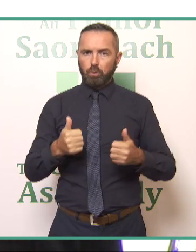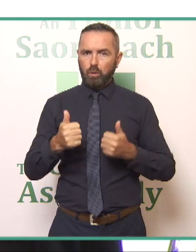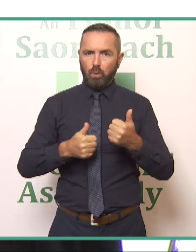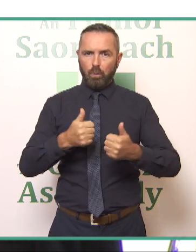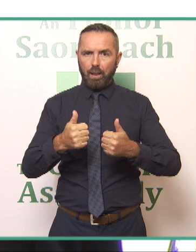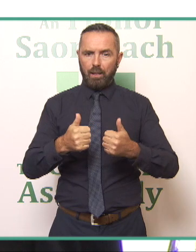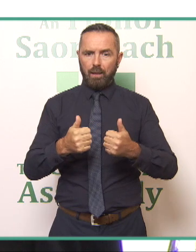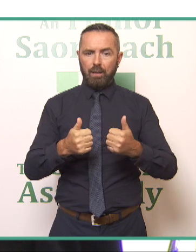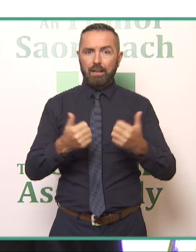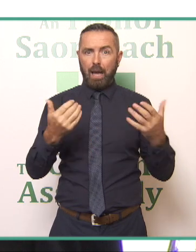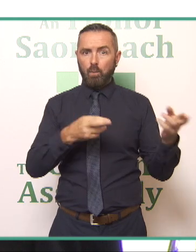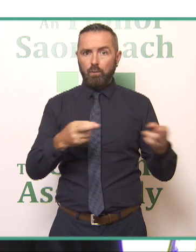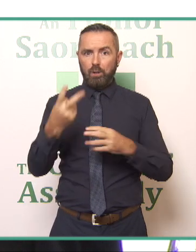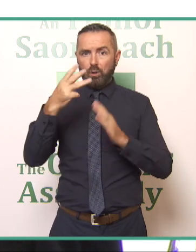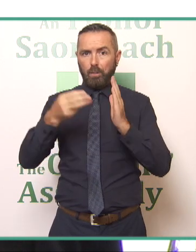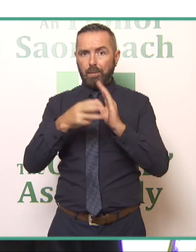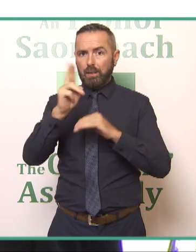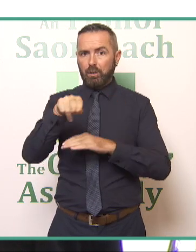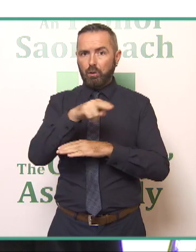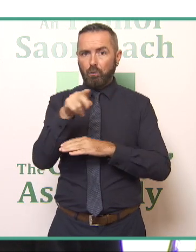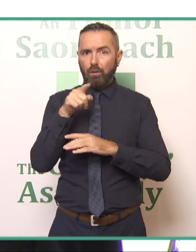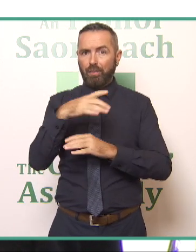two million euros earlier this year another five